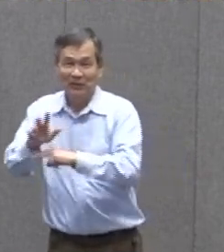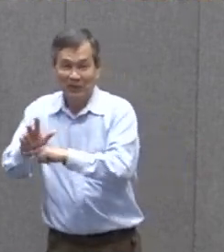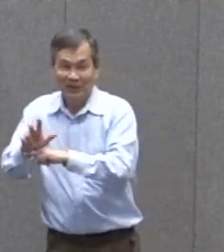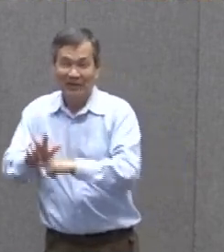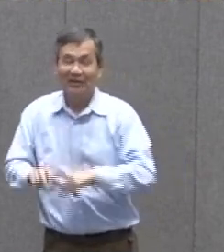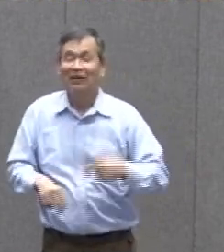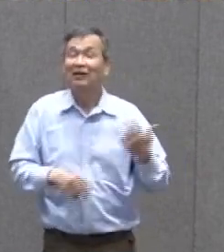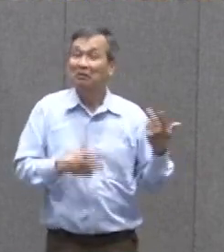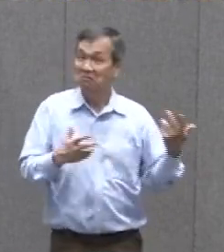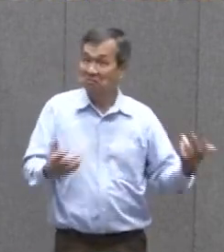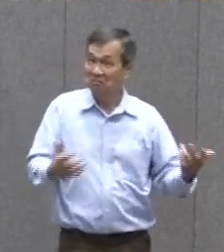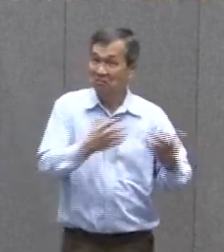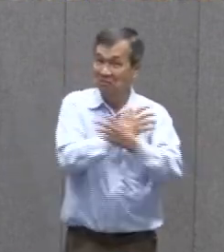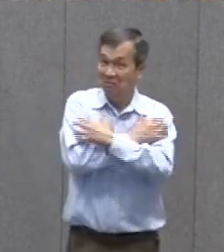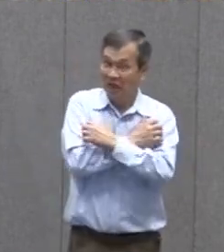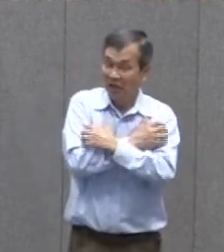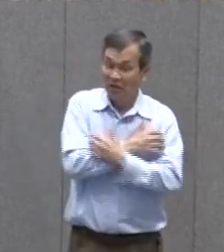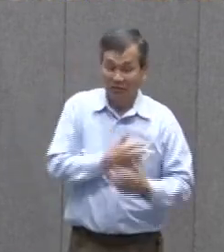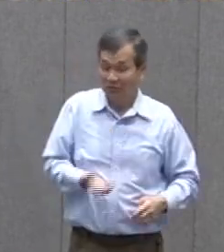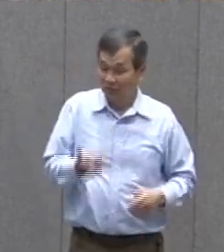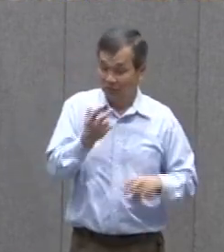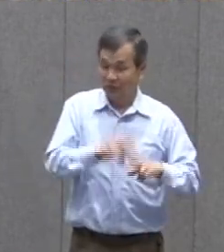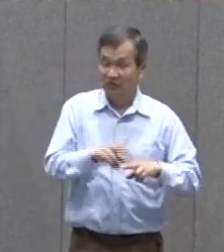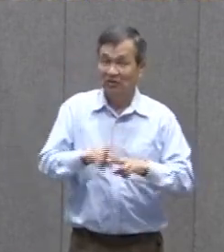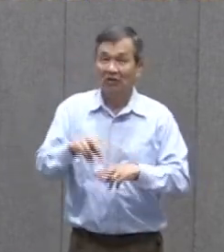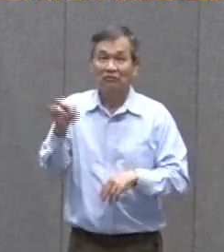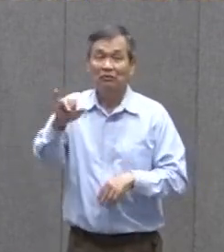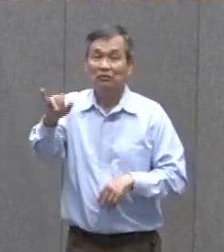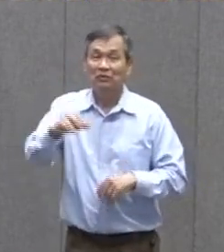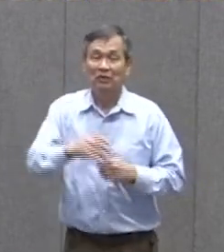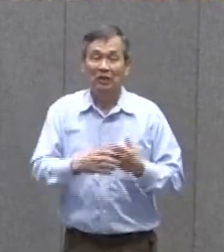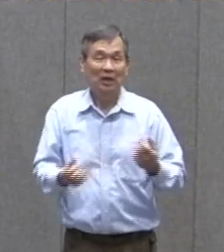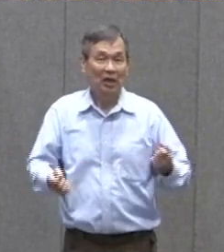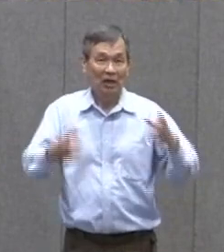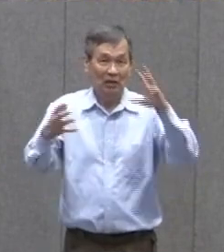Three bears and three chairs. How many altogether?